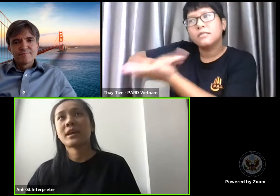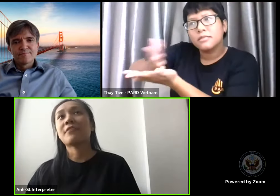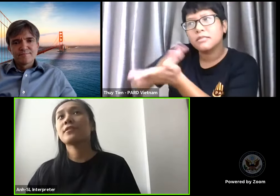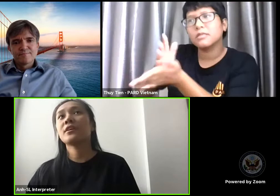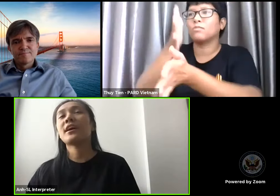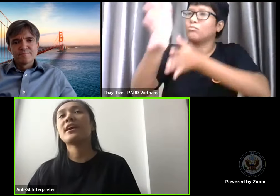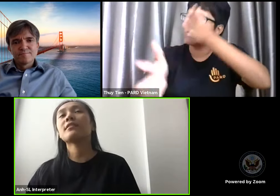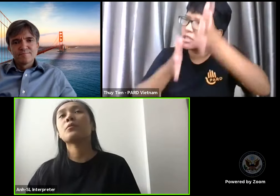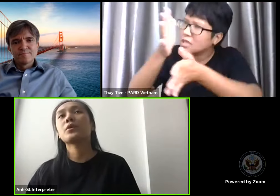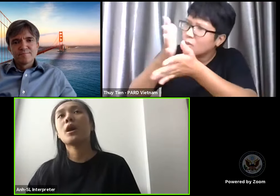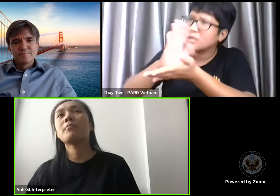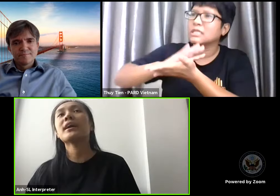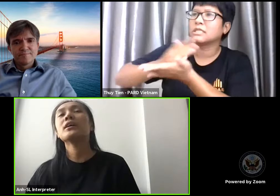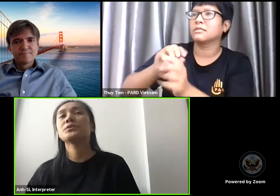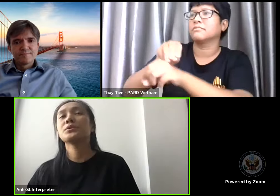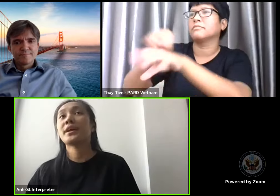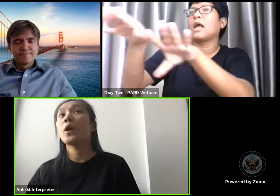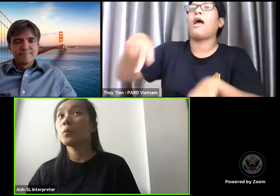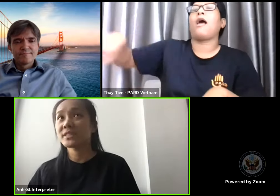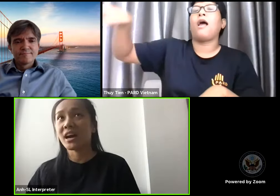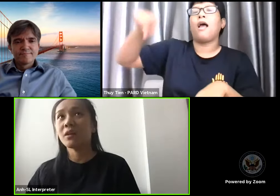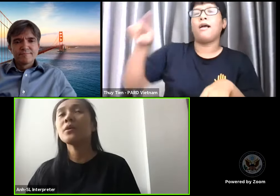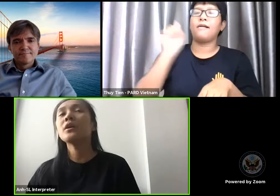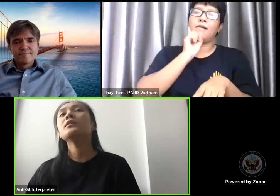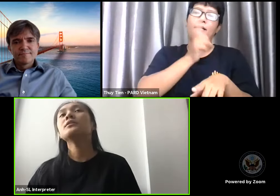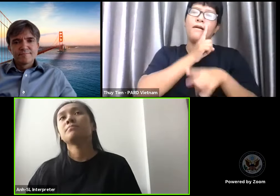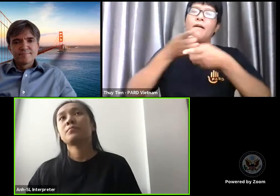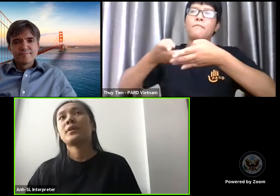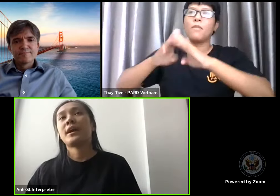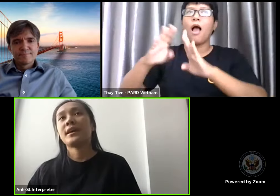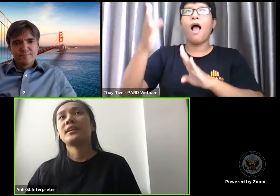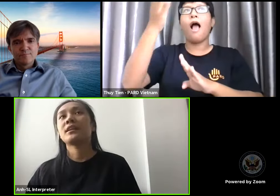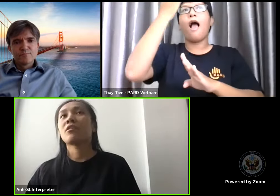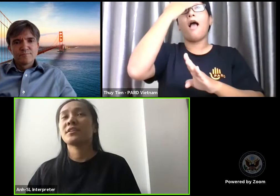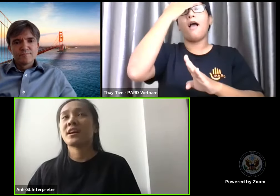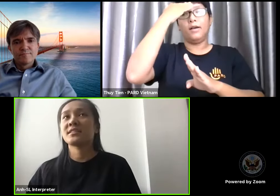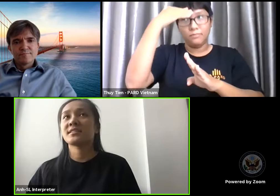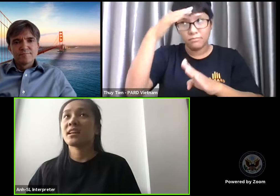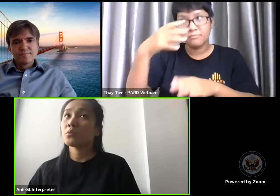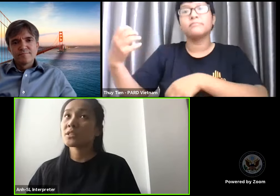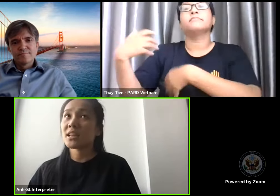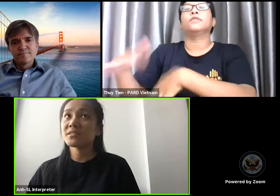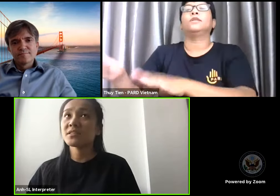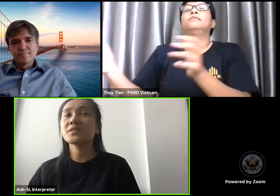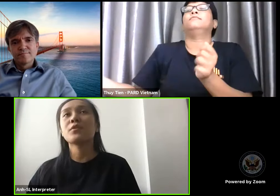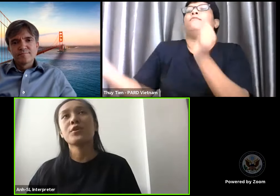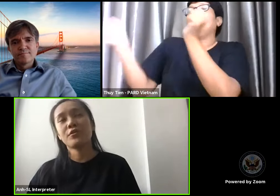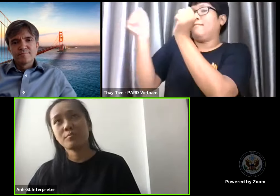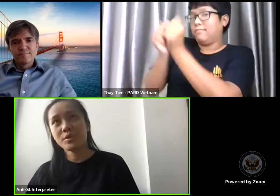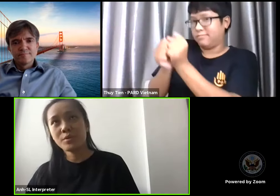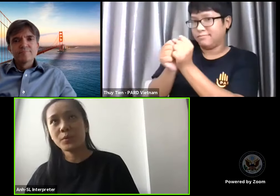After that, they will come back to their hometown and then organize sign language classes for hearing people.